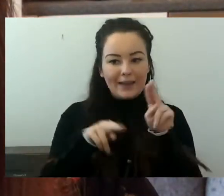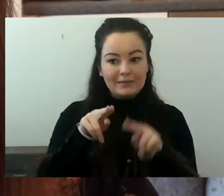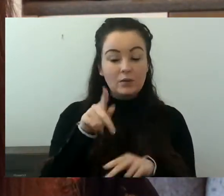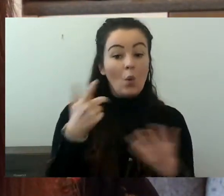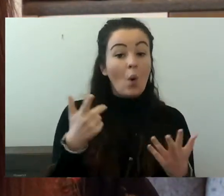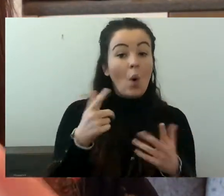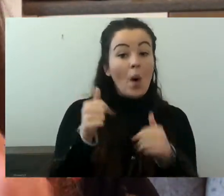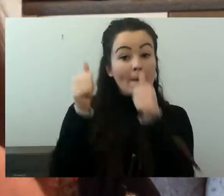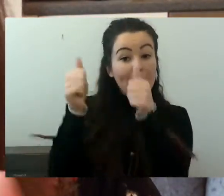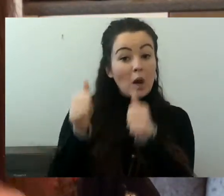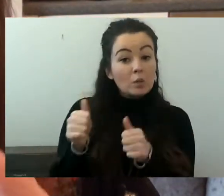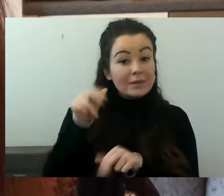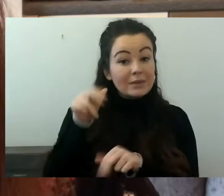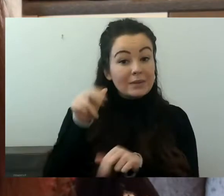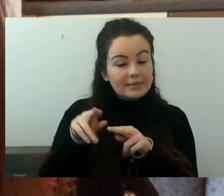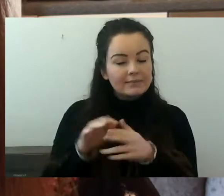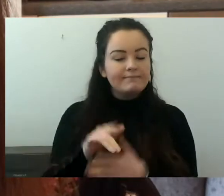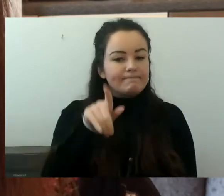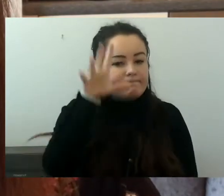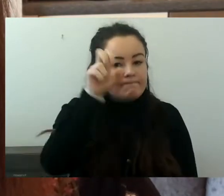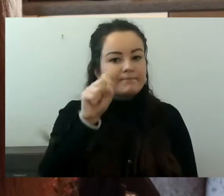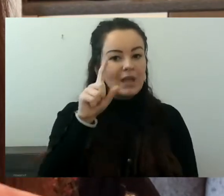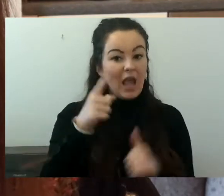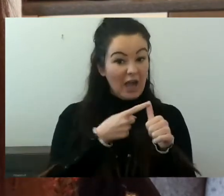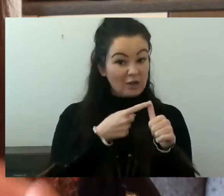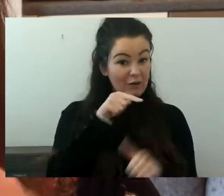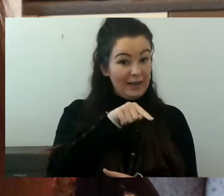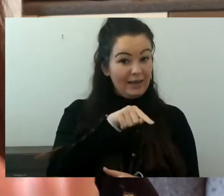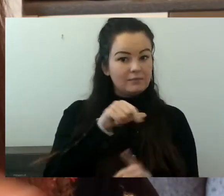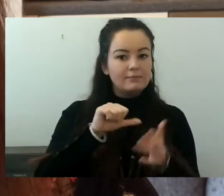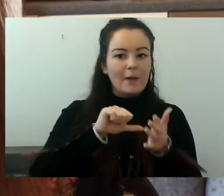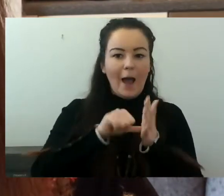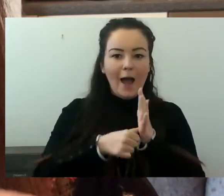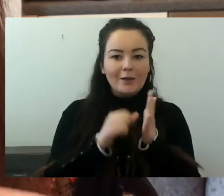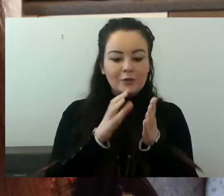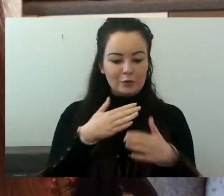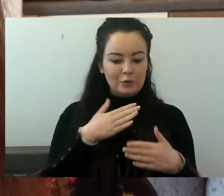work well. Just bear in mind that acrylic paints are a bit harder to get out of clothes